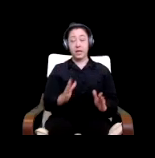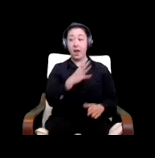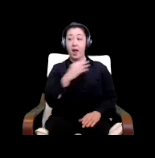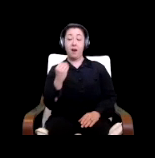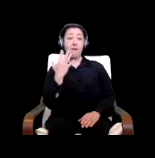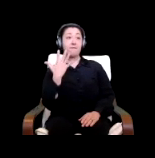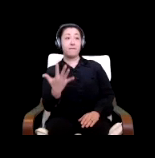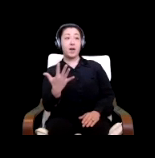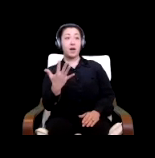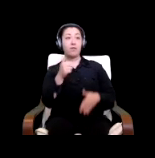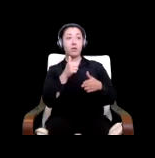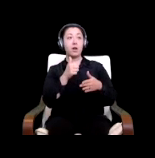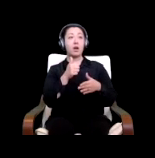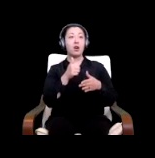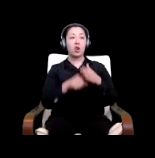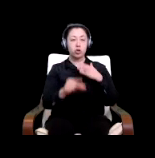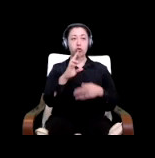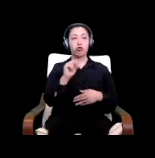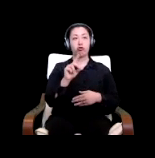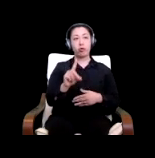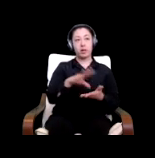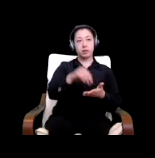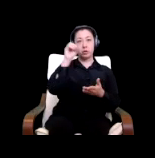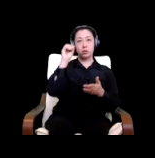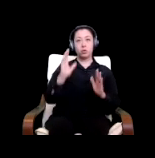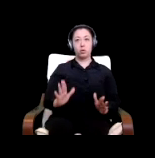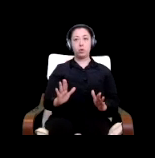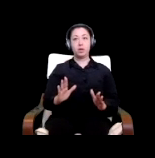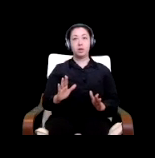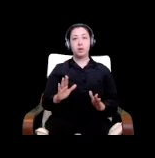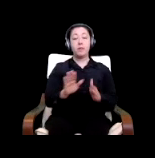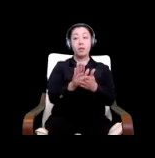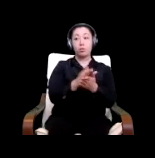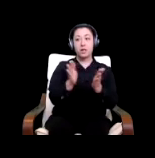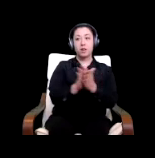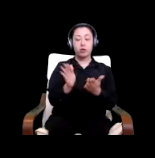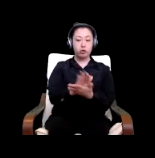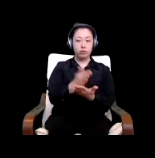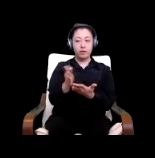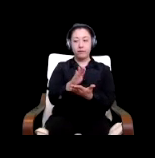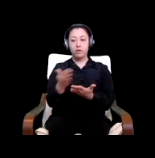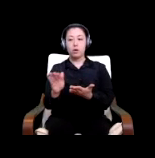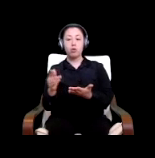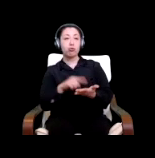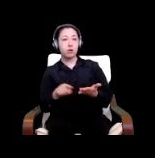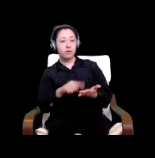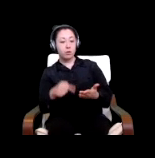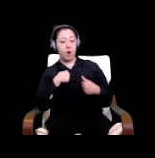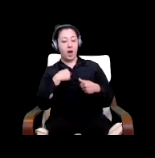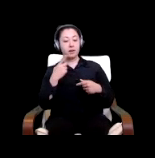of professional recommendations which I conducted in the fall of 2017. The next step was going